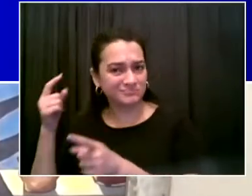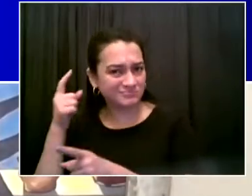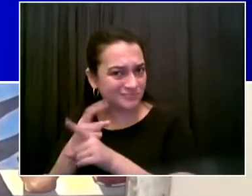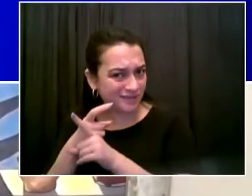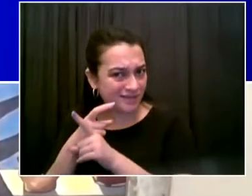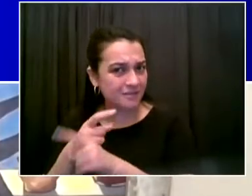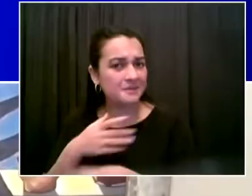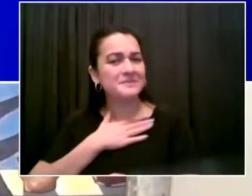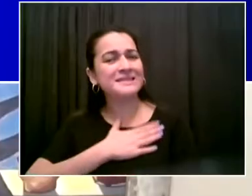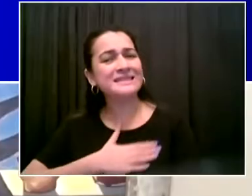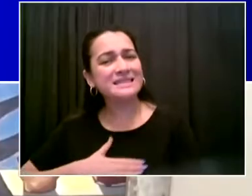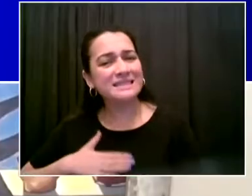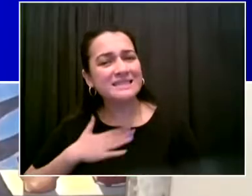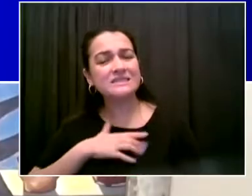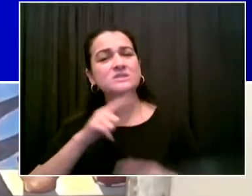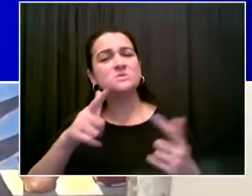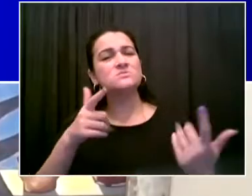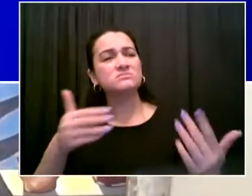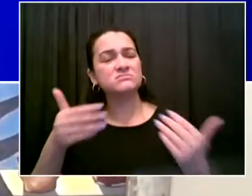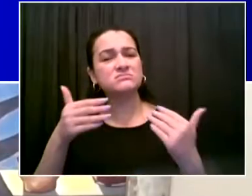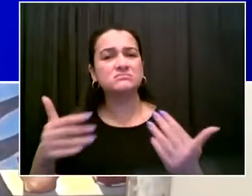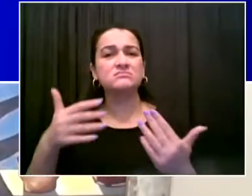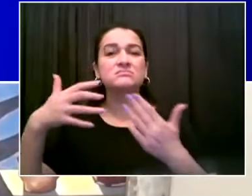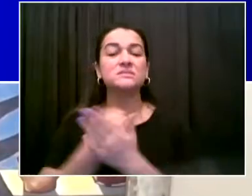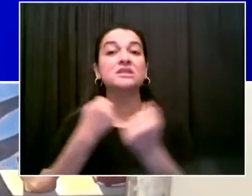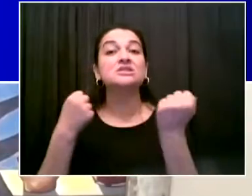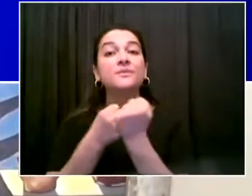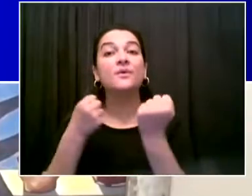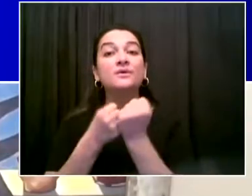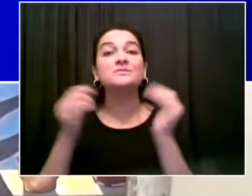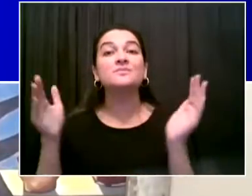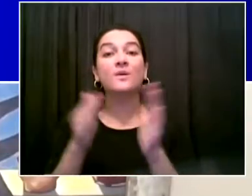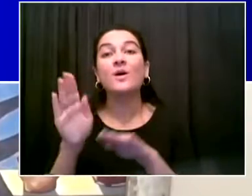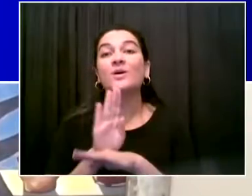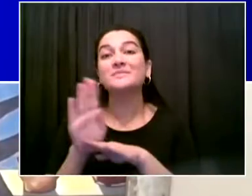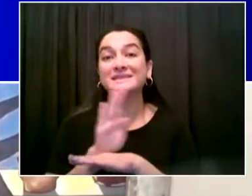HAVE A CHOICE TO MAKE, WHY DO WE FOR A WLEHI NOW